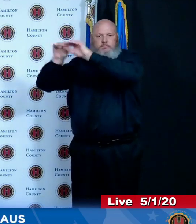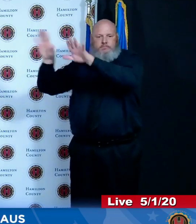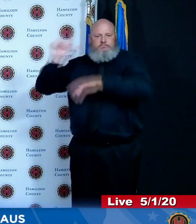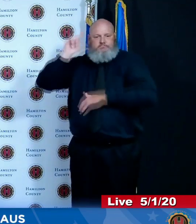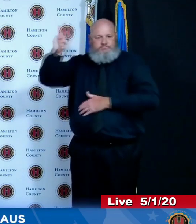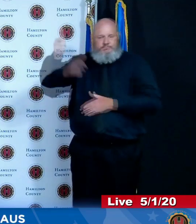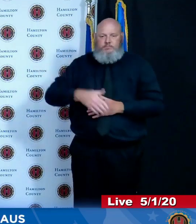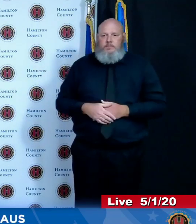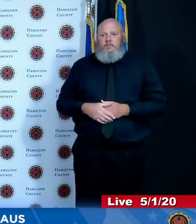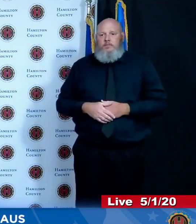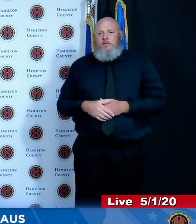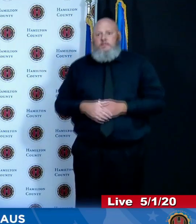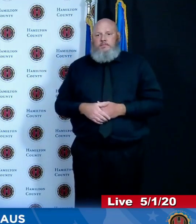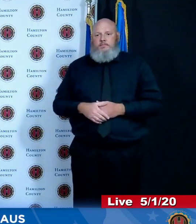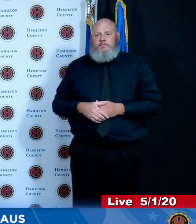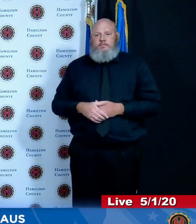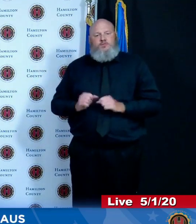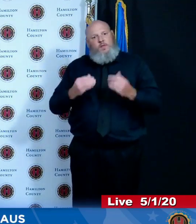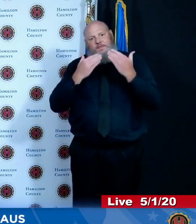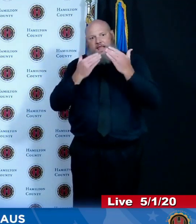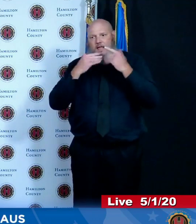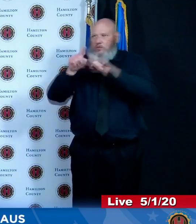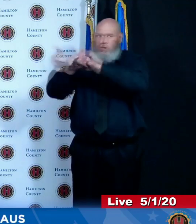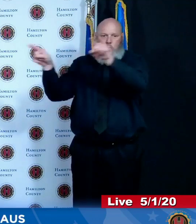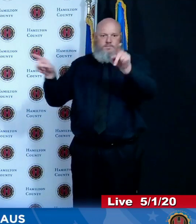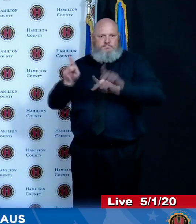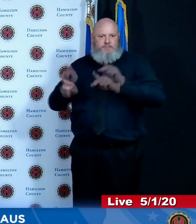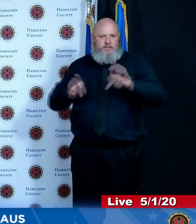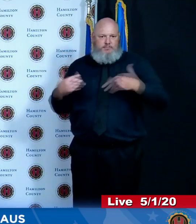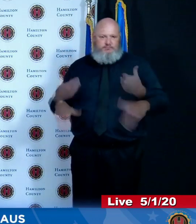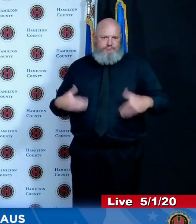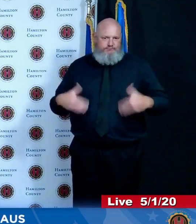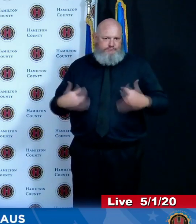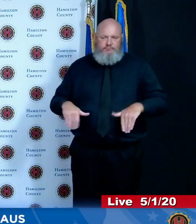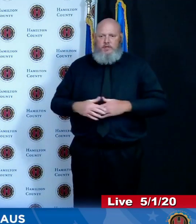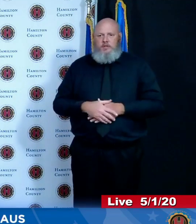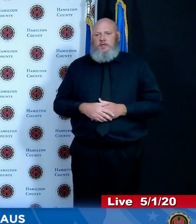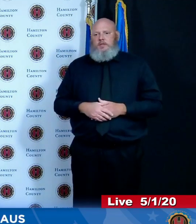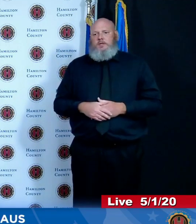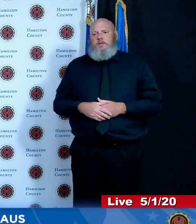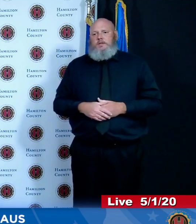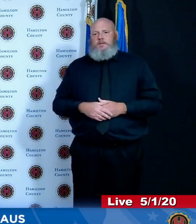alright I think we covered all that another item of note some of the county